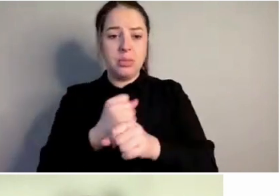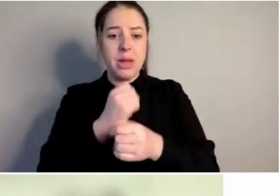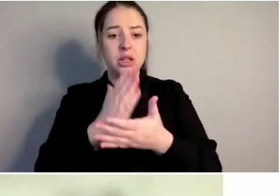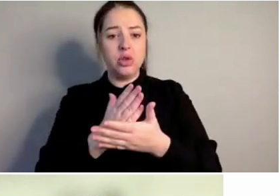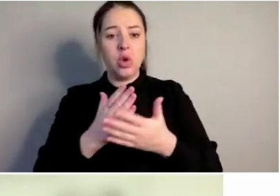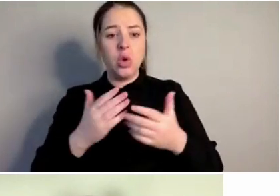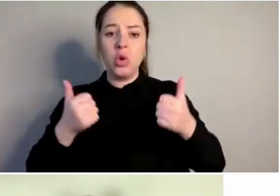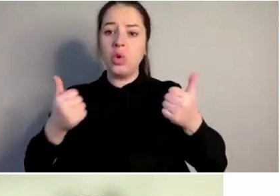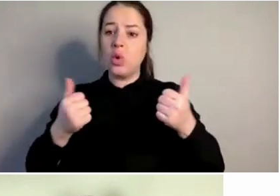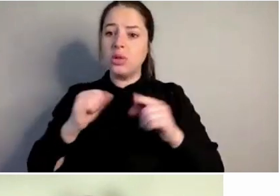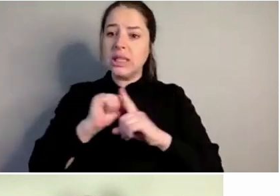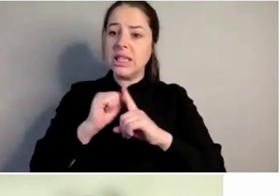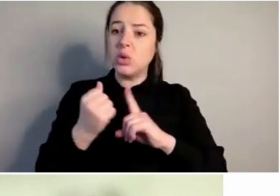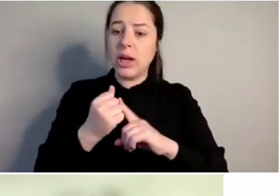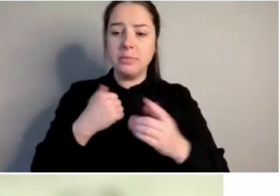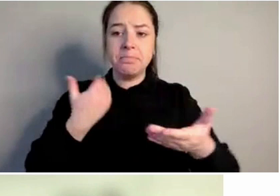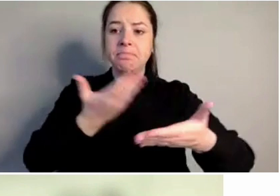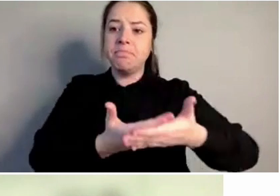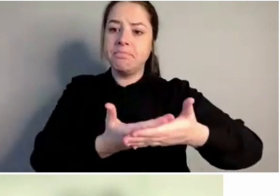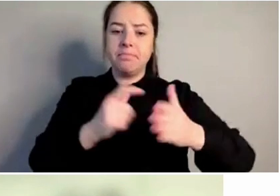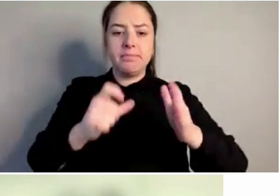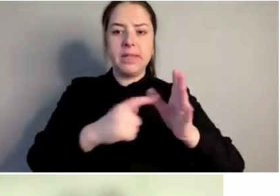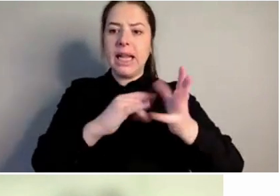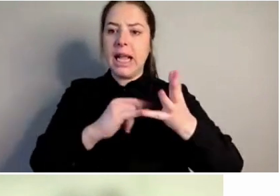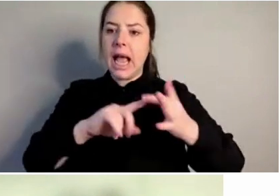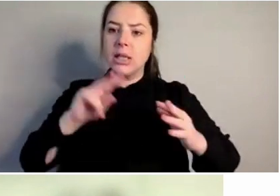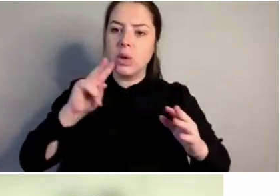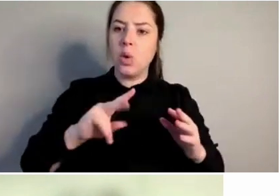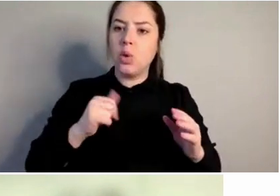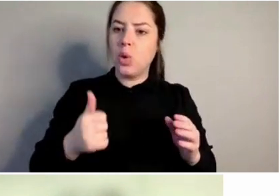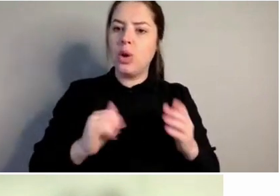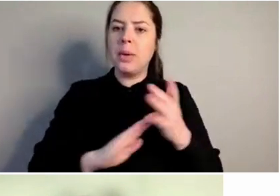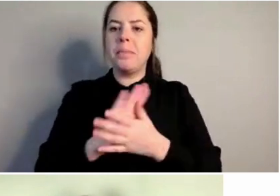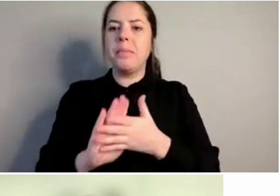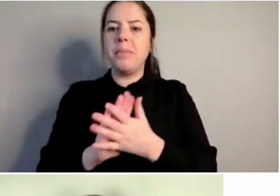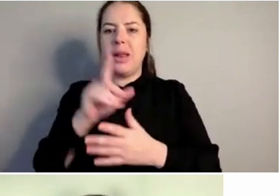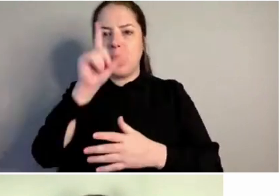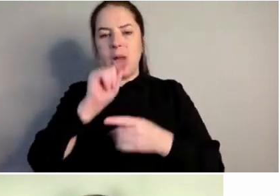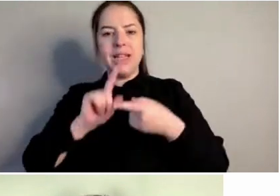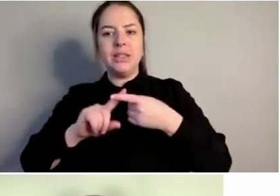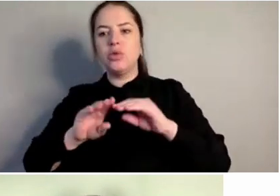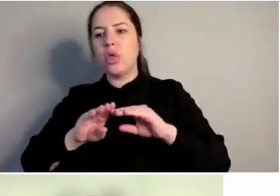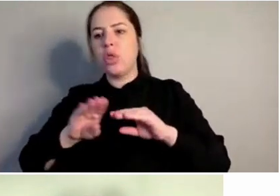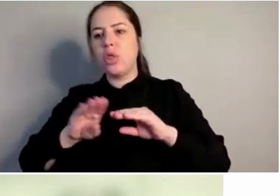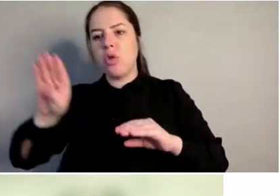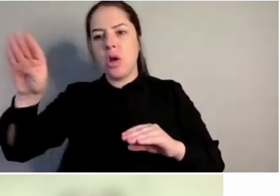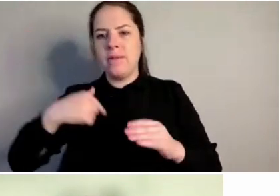and making a good case should allow us to continue to thrive. I'm very optimistic about that.